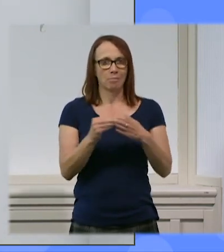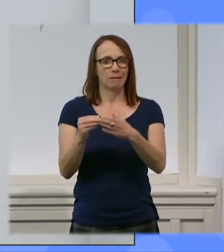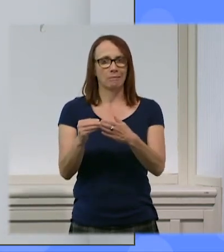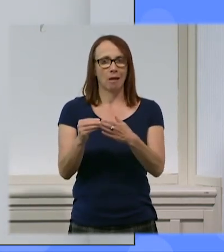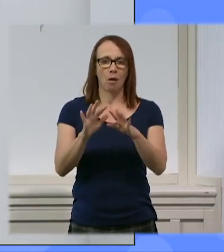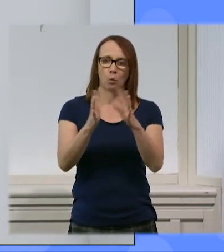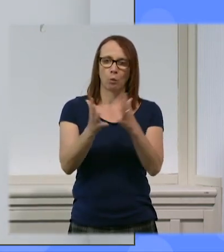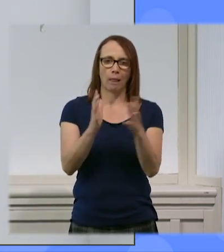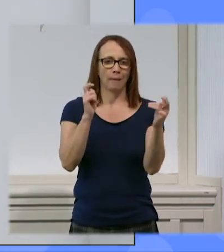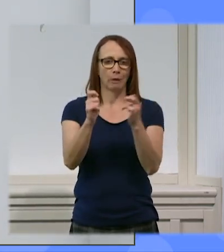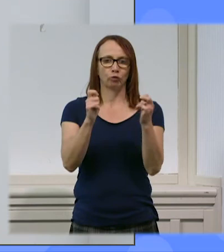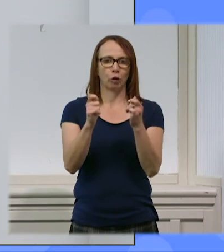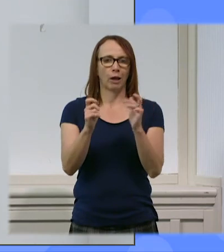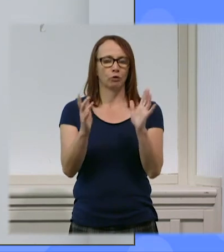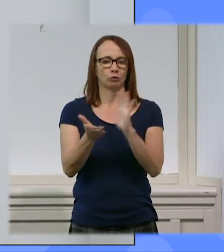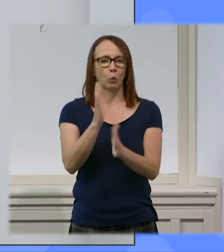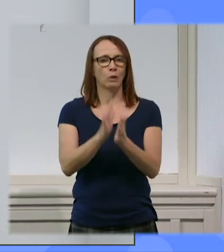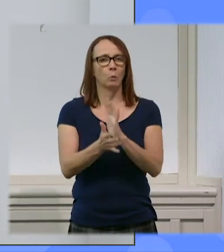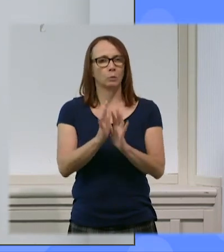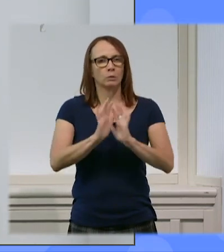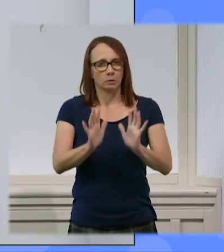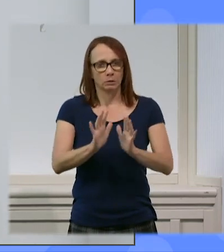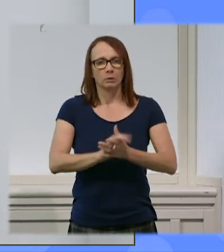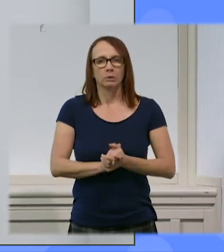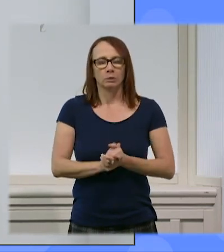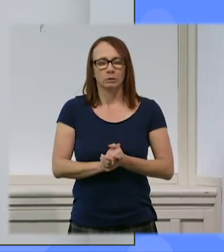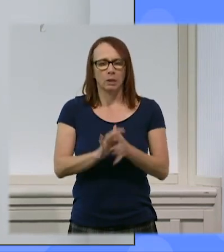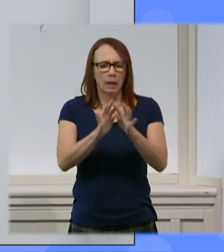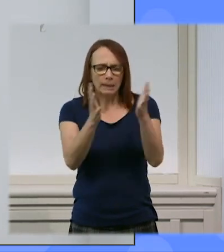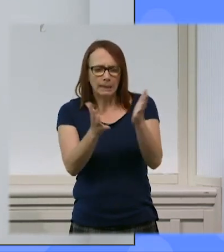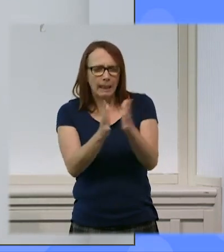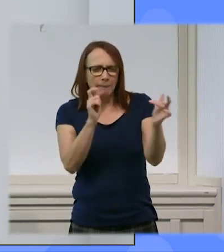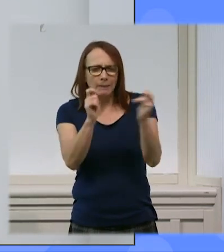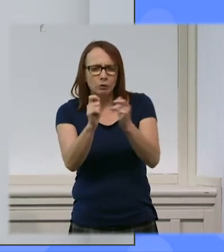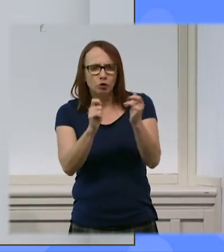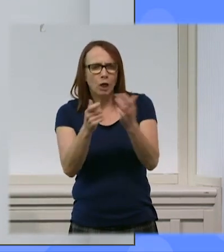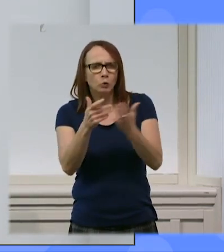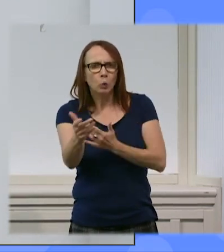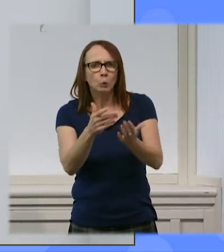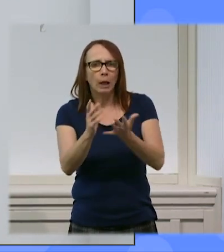climate change and by tackling climate change I mean both how we manage how we